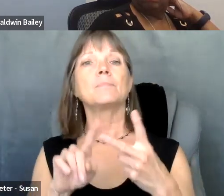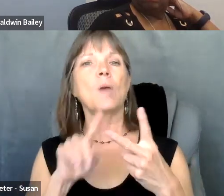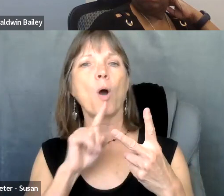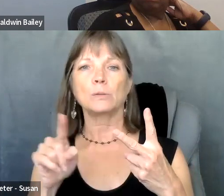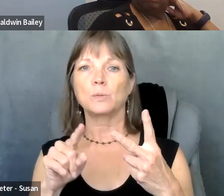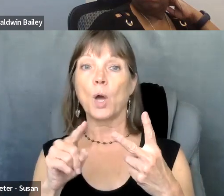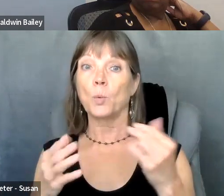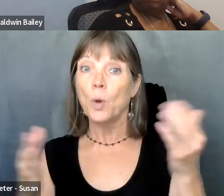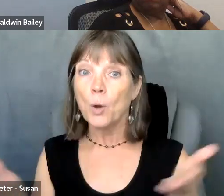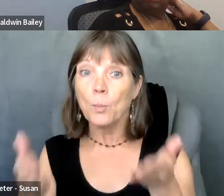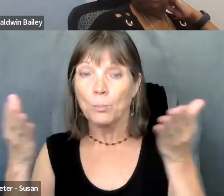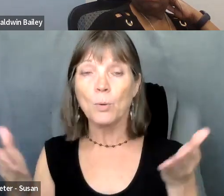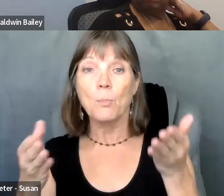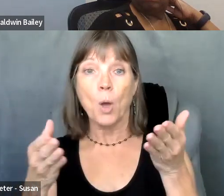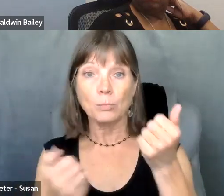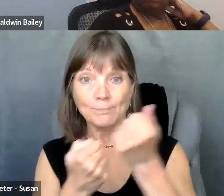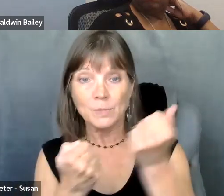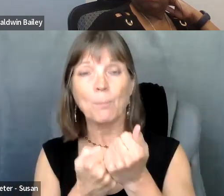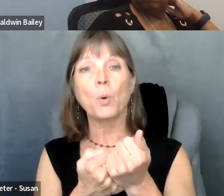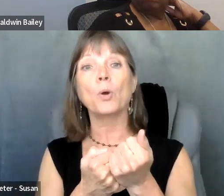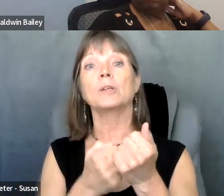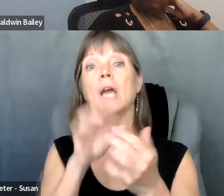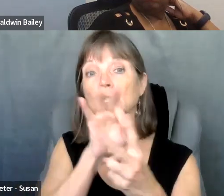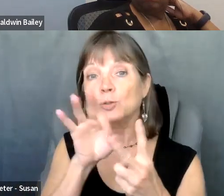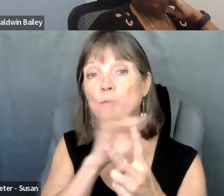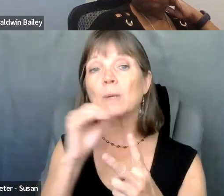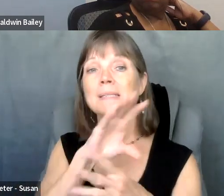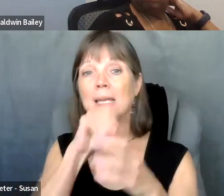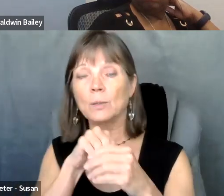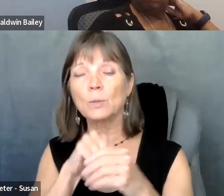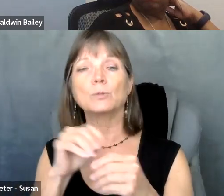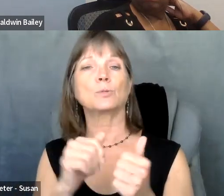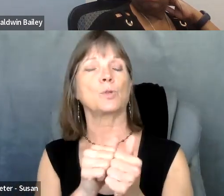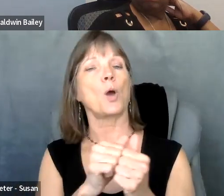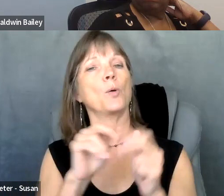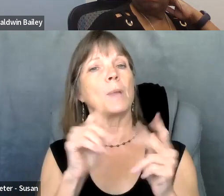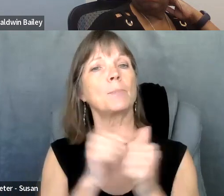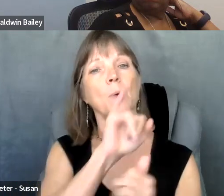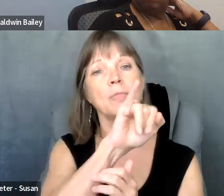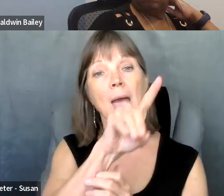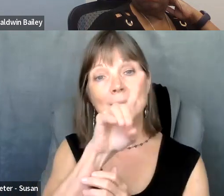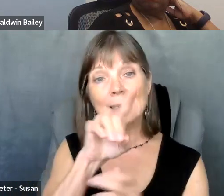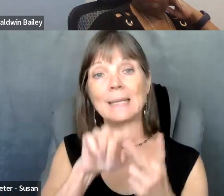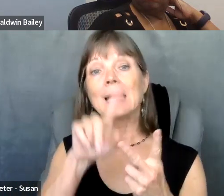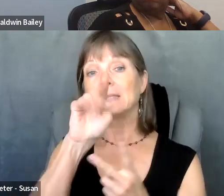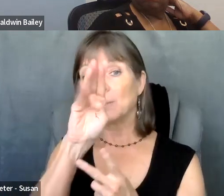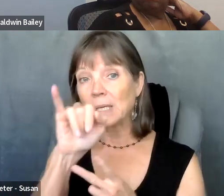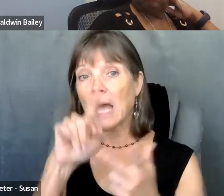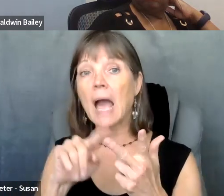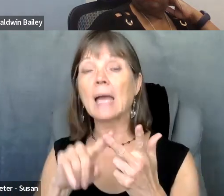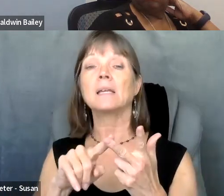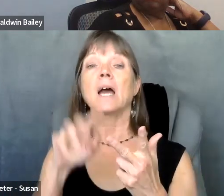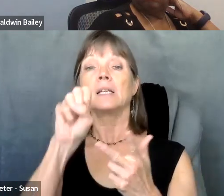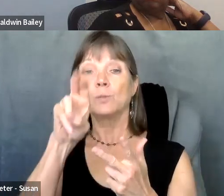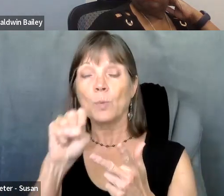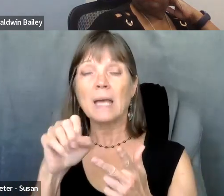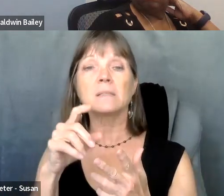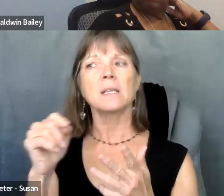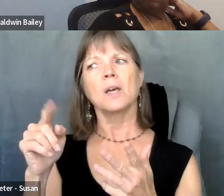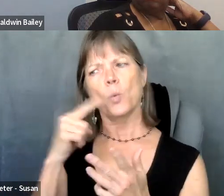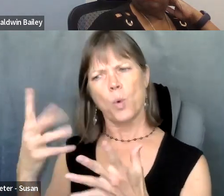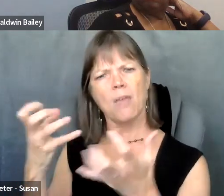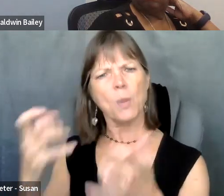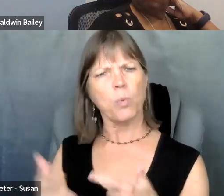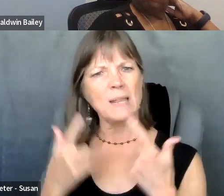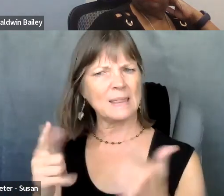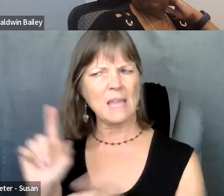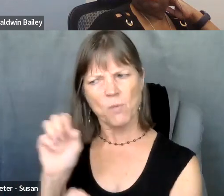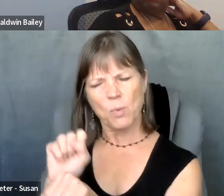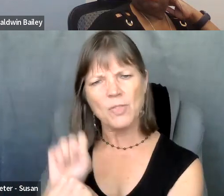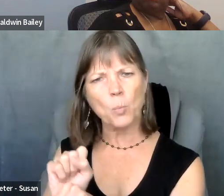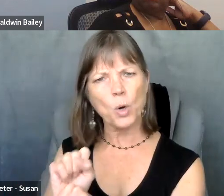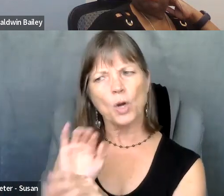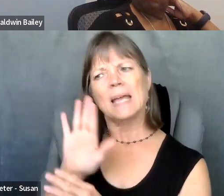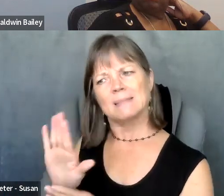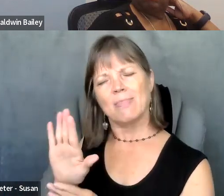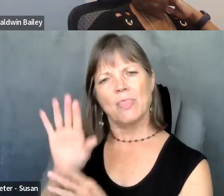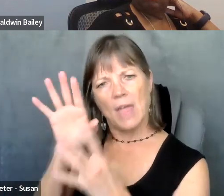Kelly Crosbie (she/her): So people with Idd. Tbi, serious mental illness need to be able to choose where they live, where they work the things they want for their lives. So supporting choice and inclusion is really important for us.